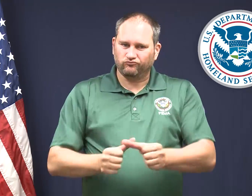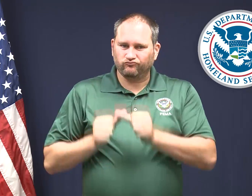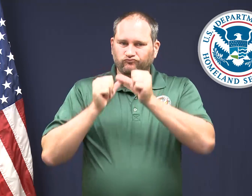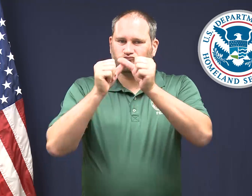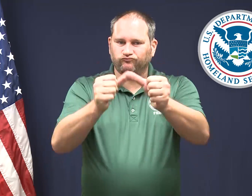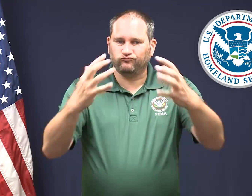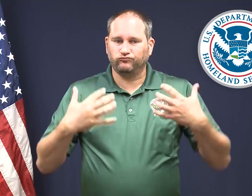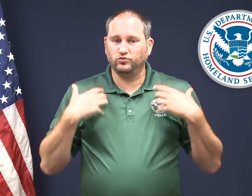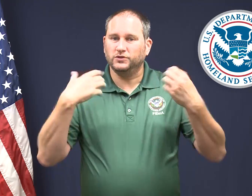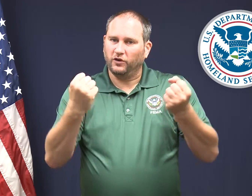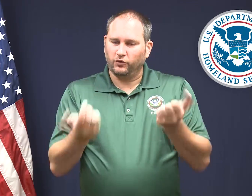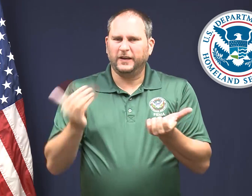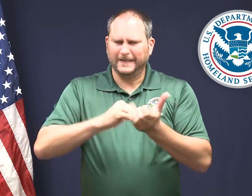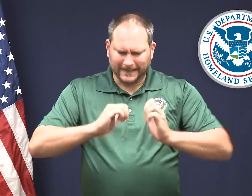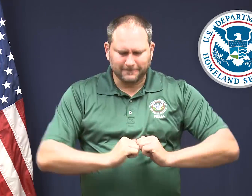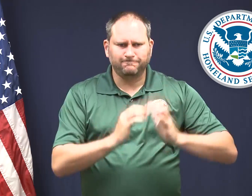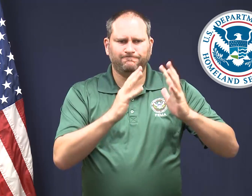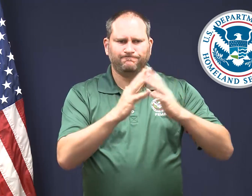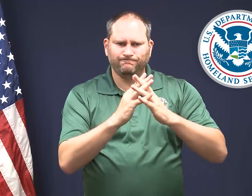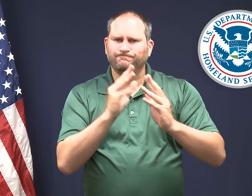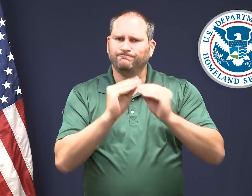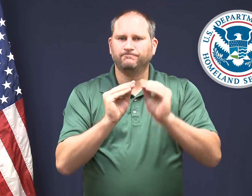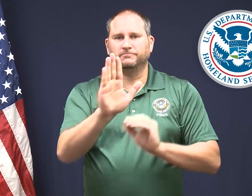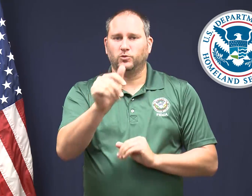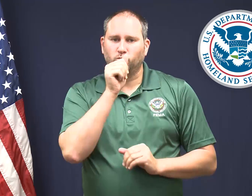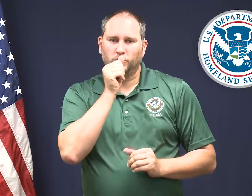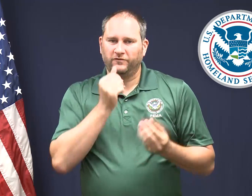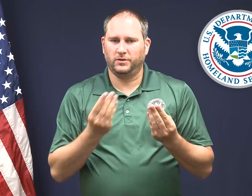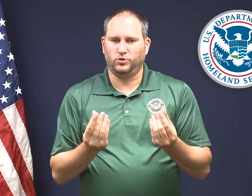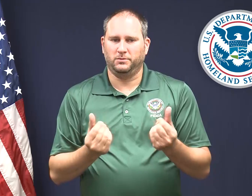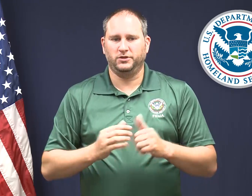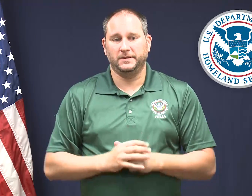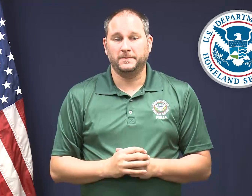with long term rebuilding of disaster damaged private property.